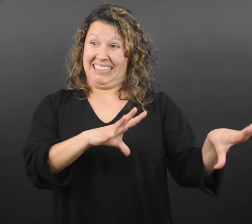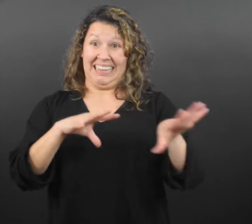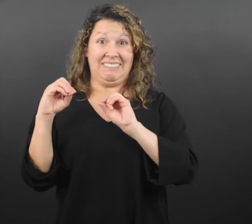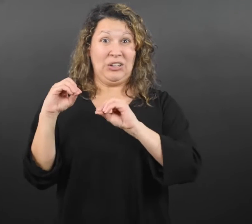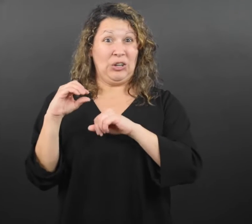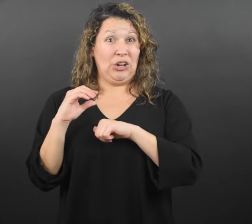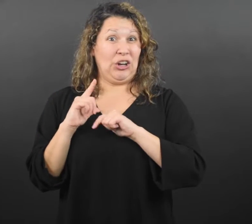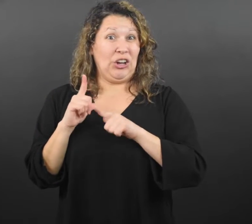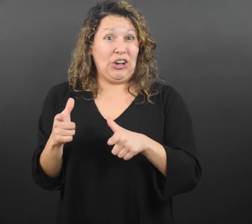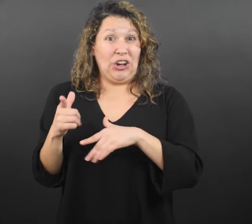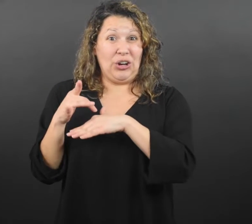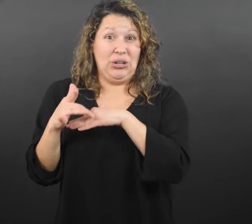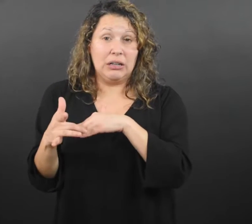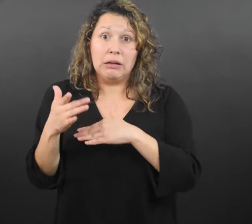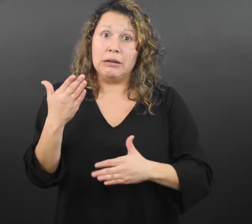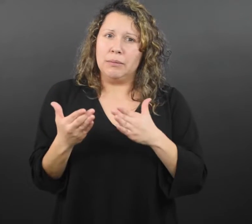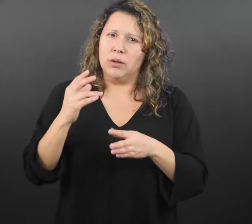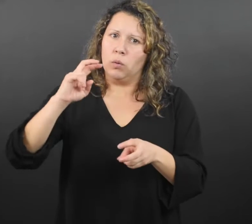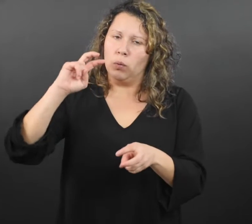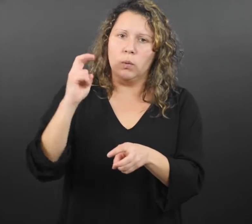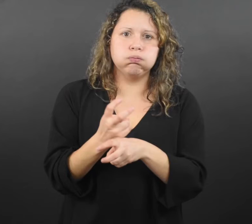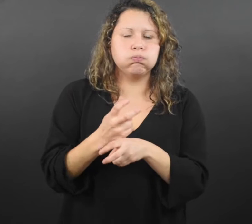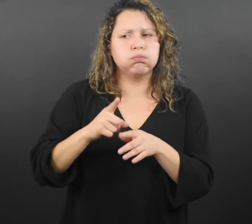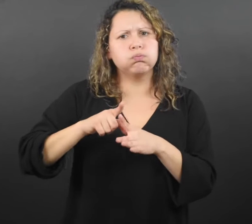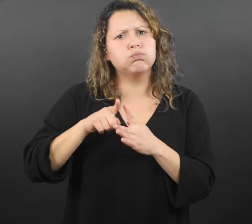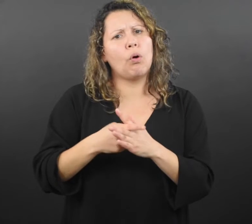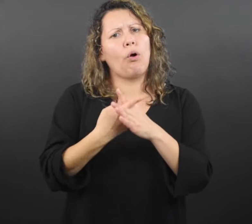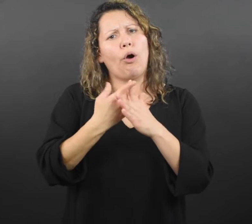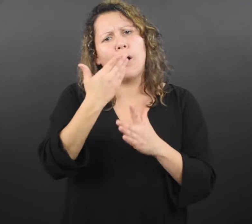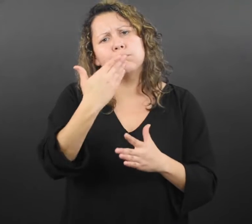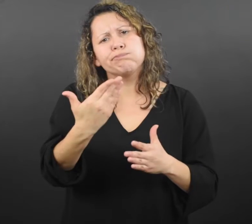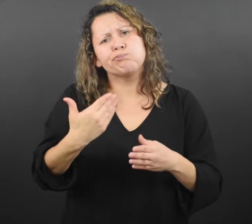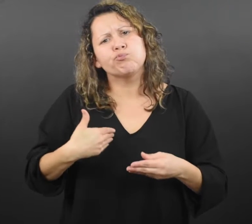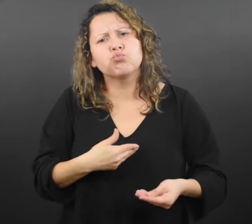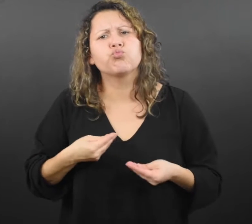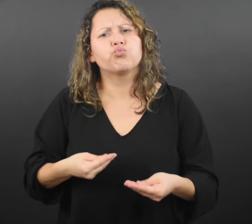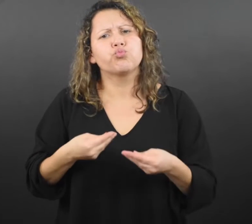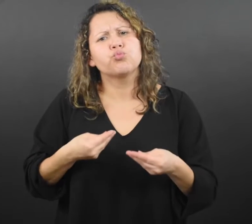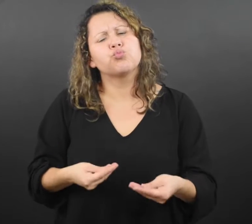Leaving early may make it harder to get off to a good start breastfeeding.